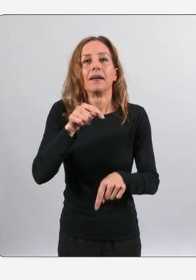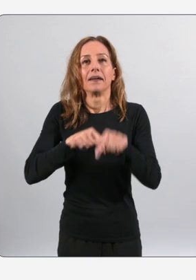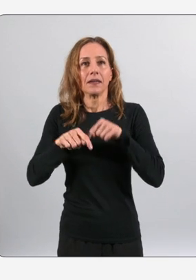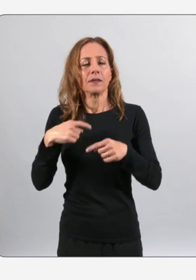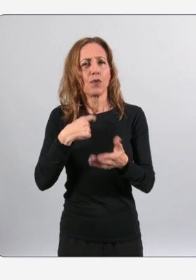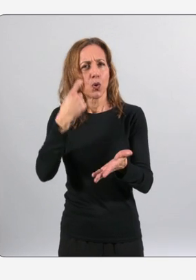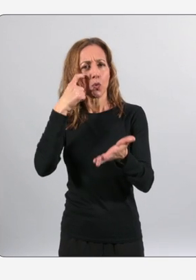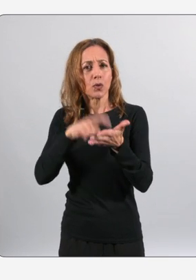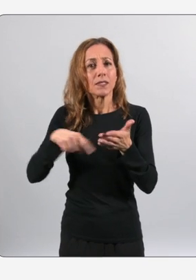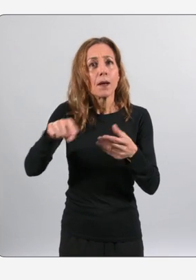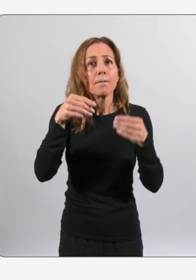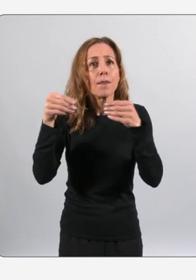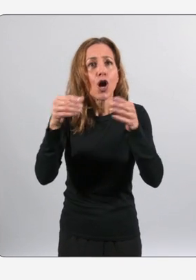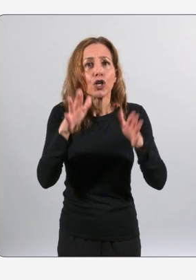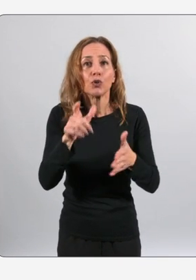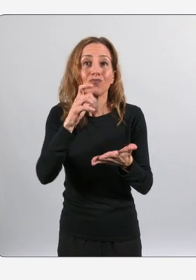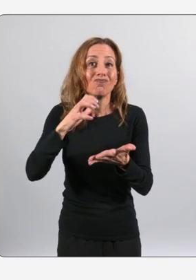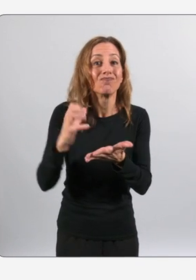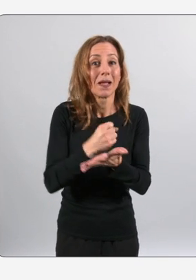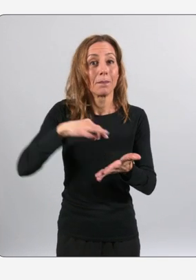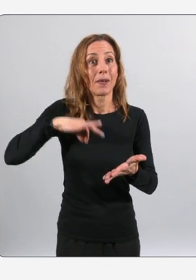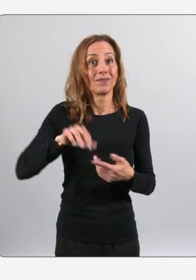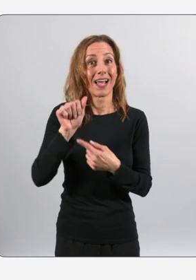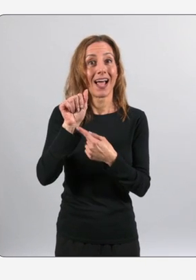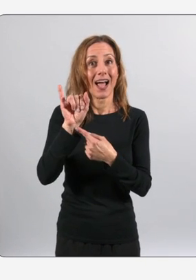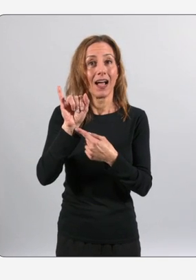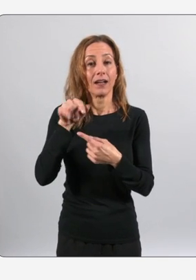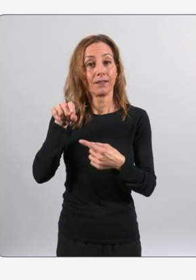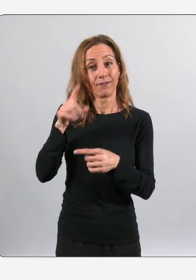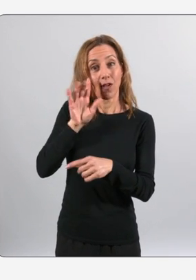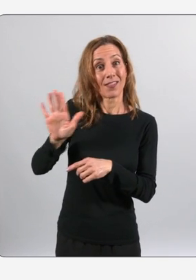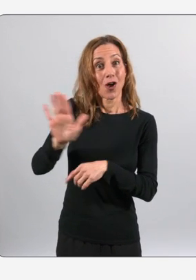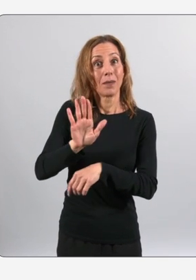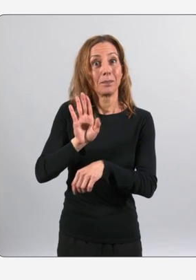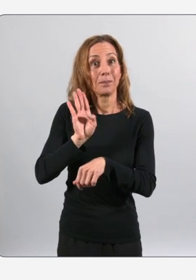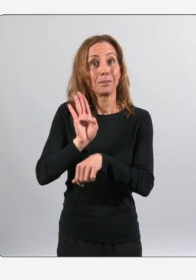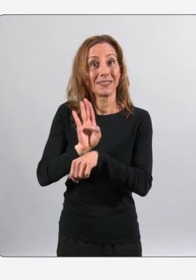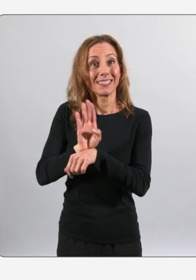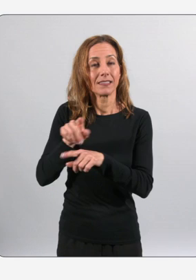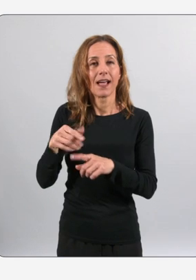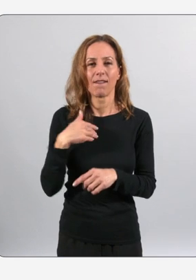that the marketers who reap the benefits of AI for their business all have one thing in common,